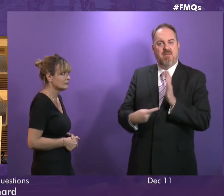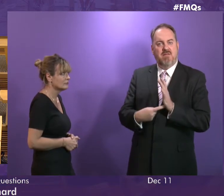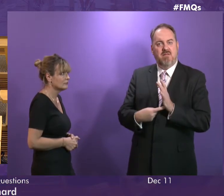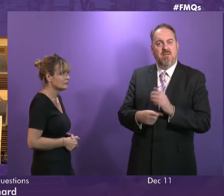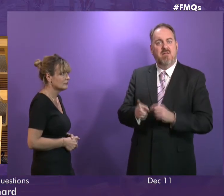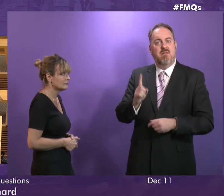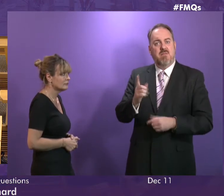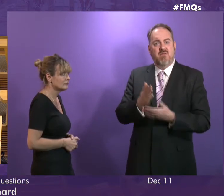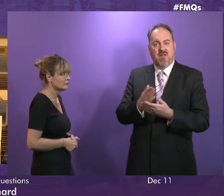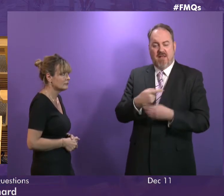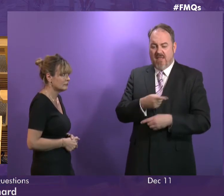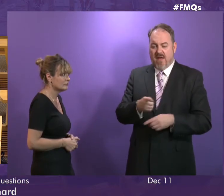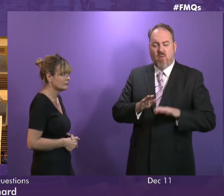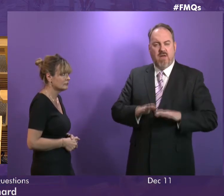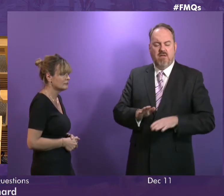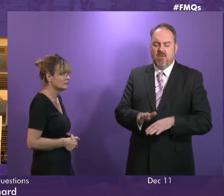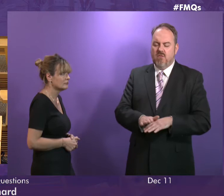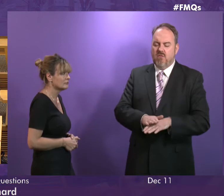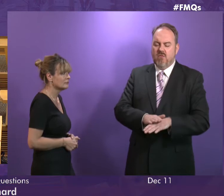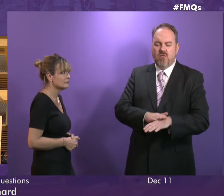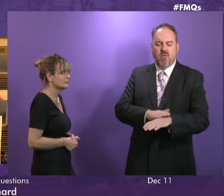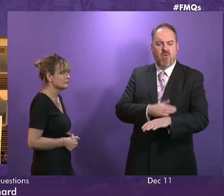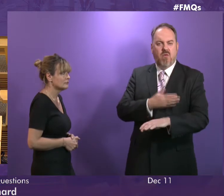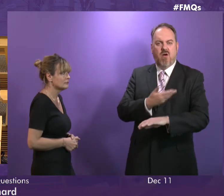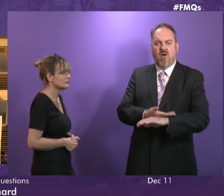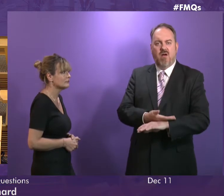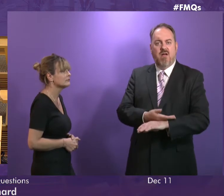they are waiting too long.